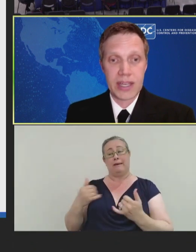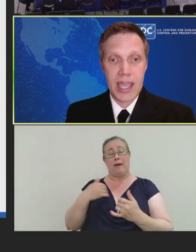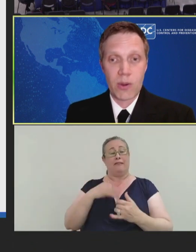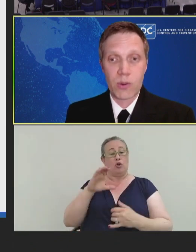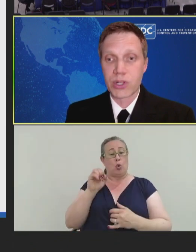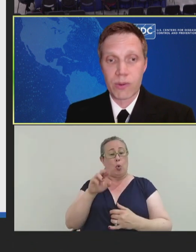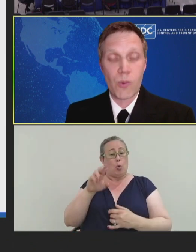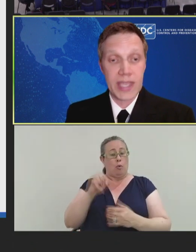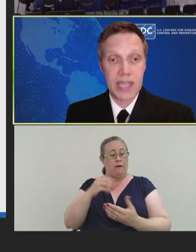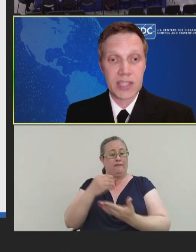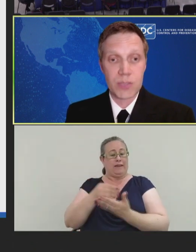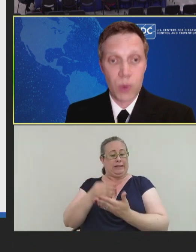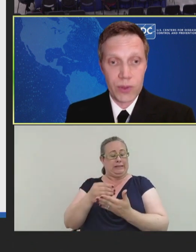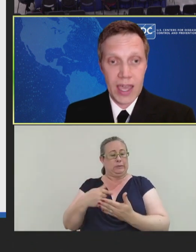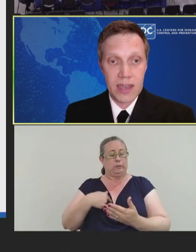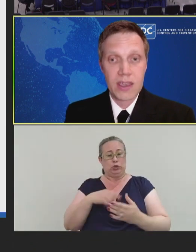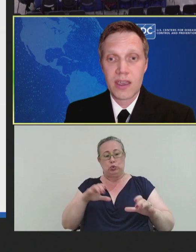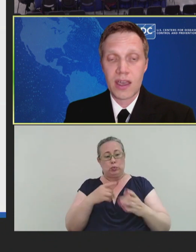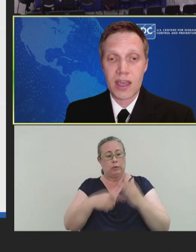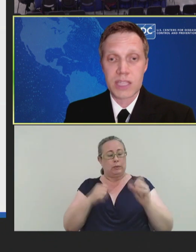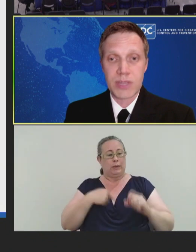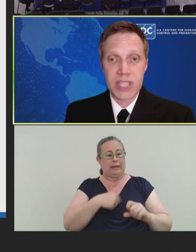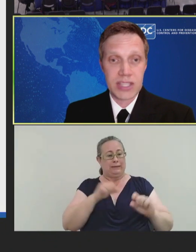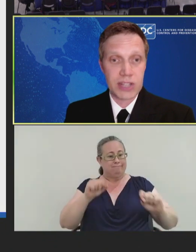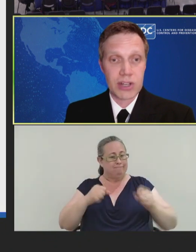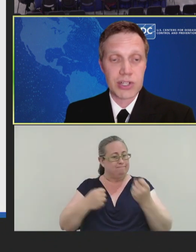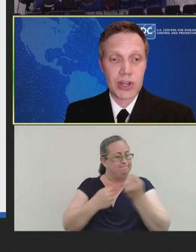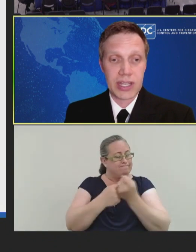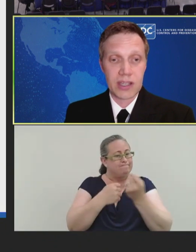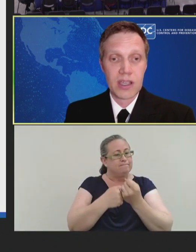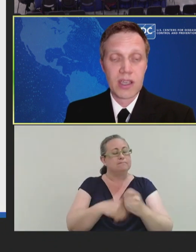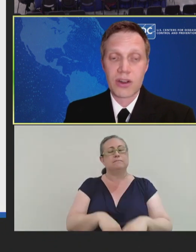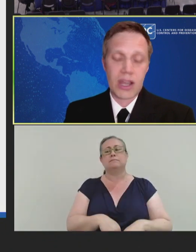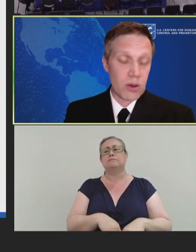now. And we're doing what we can to support that, especially as they're targeting -- or not -- or